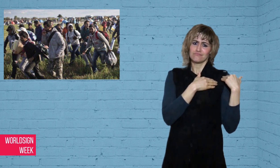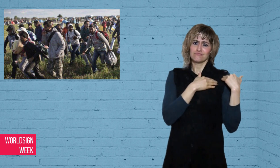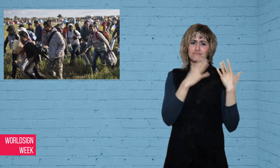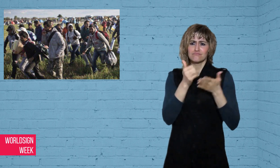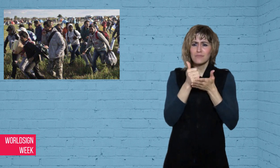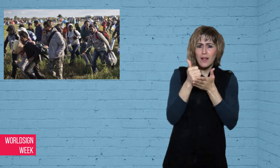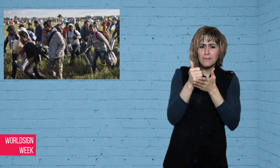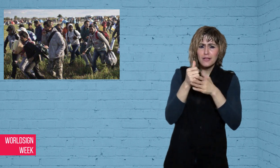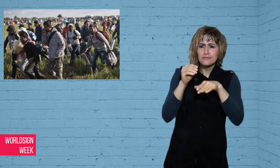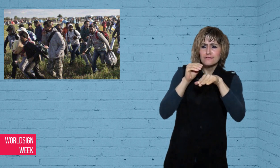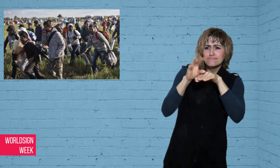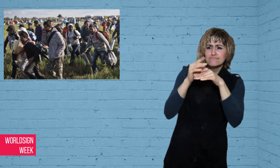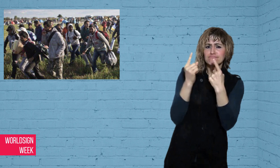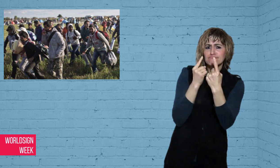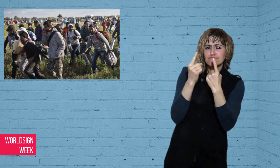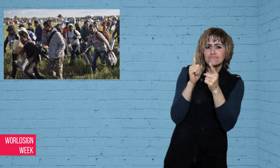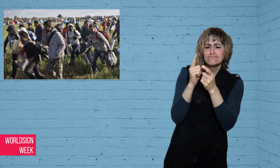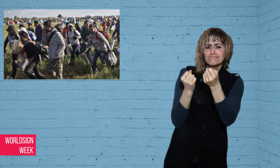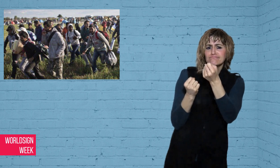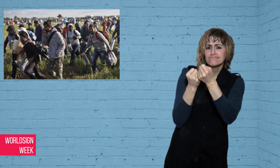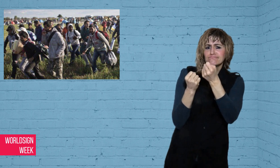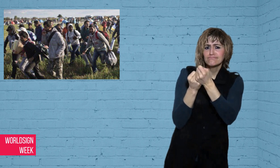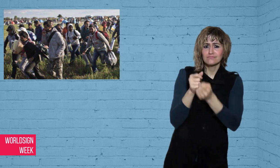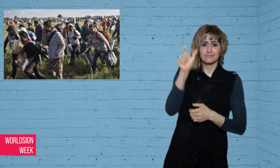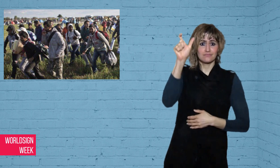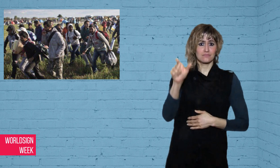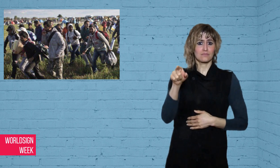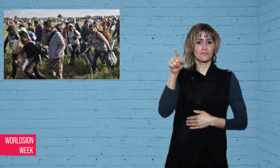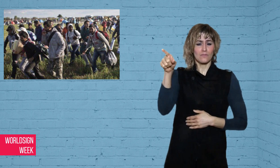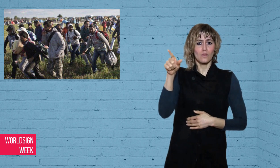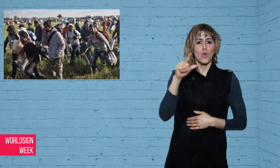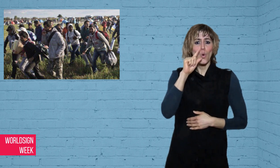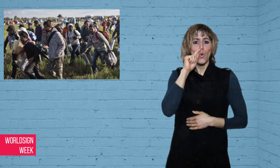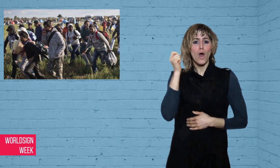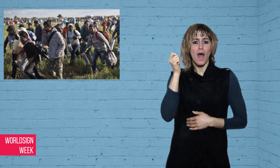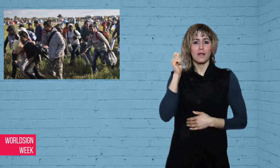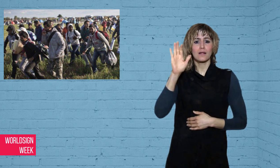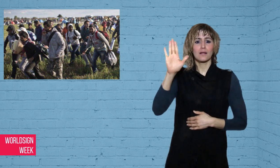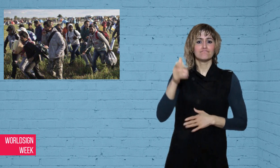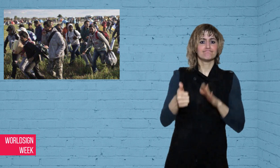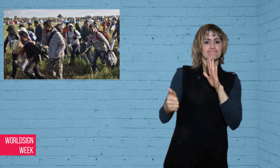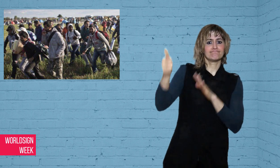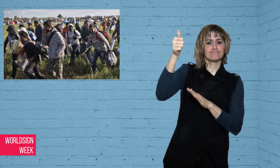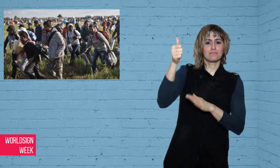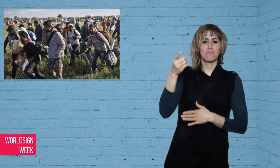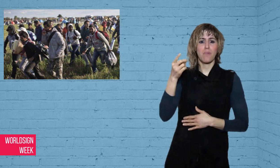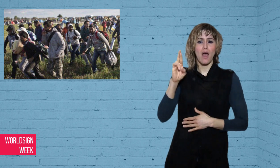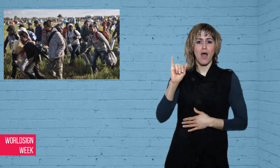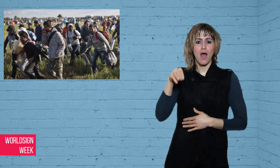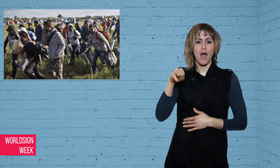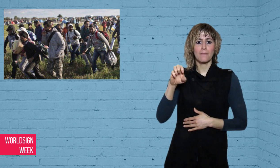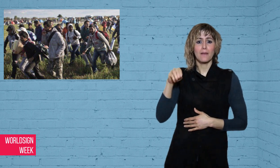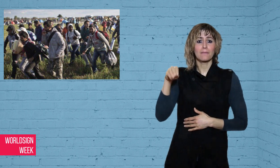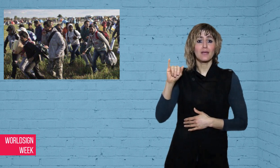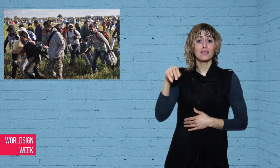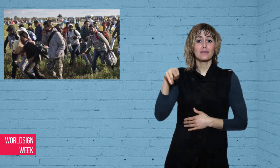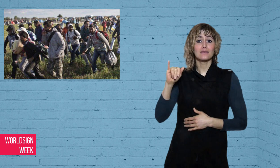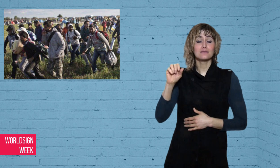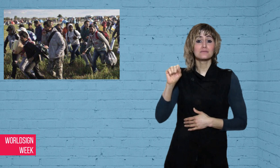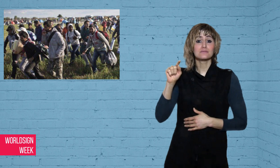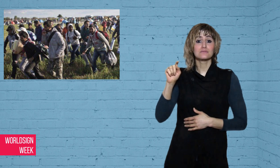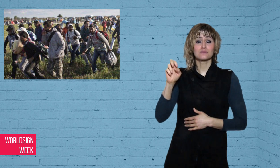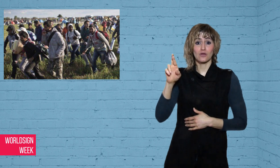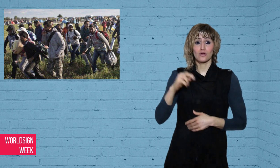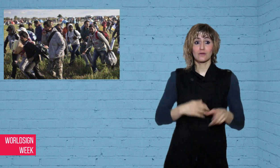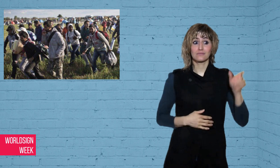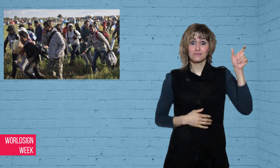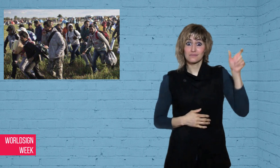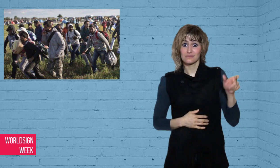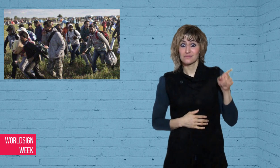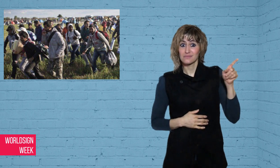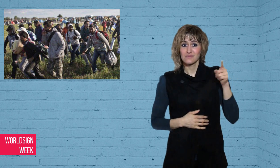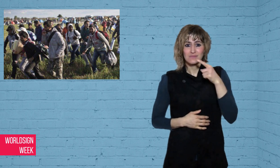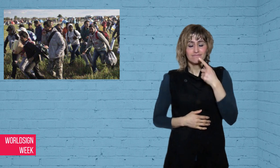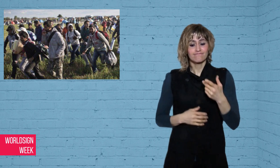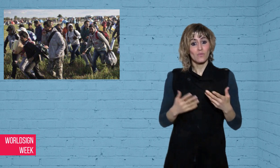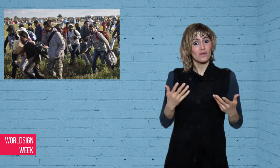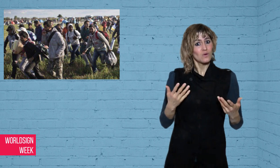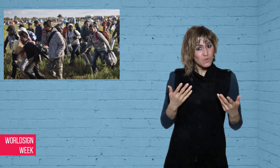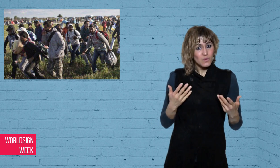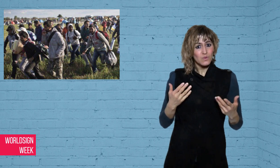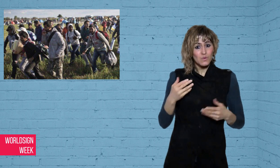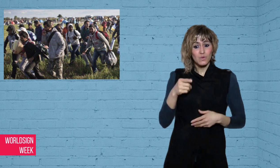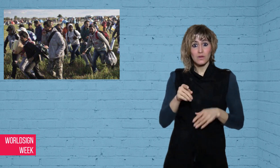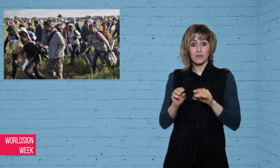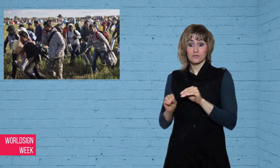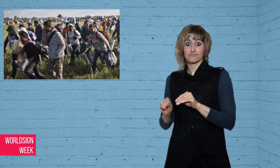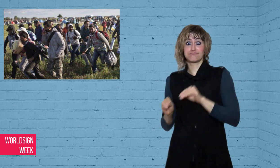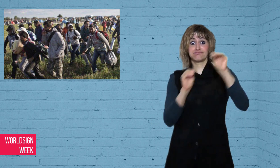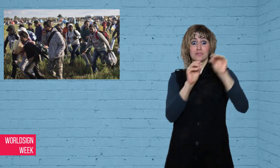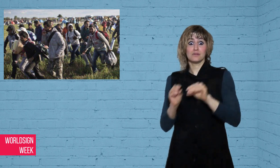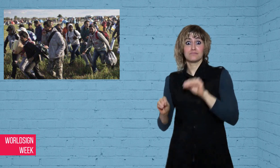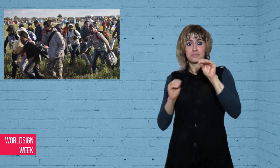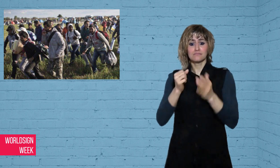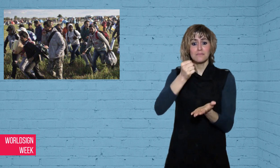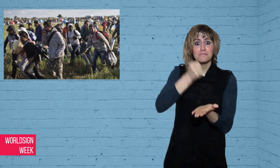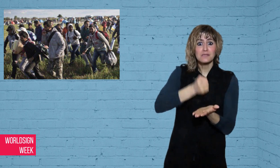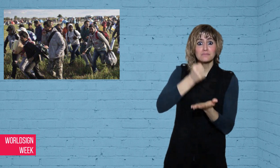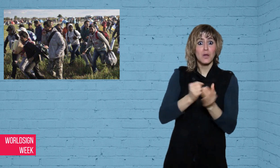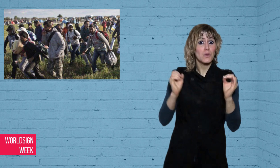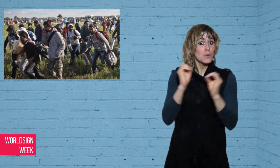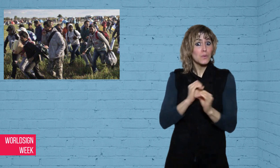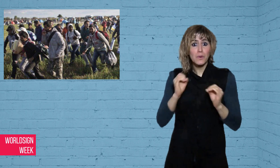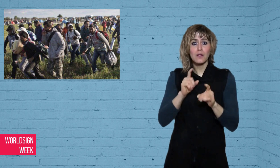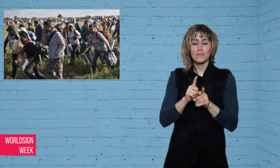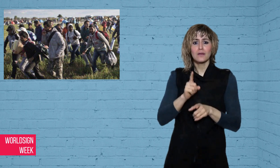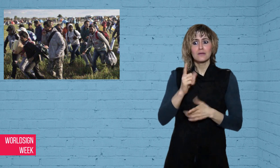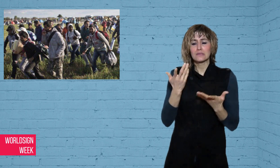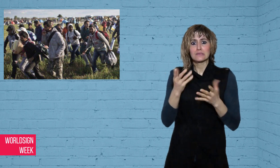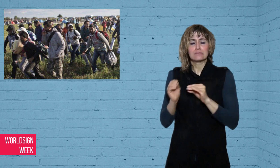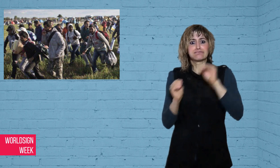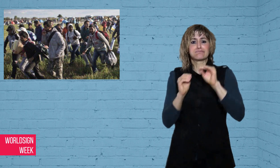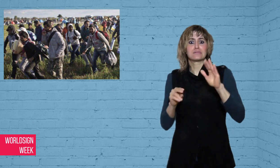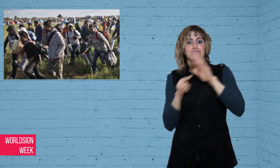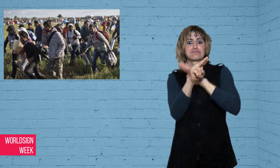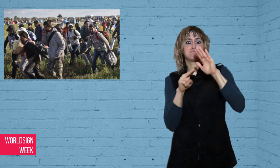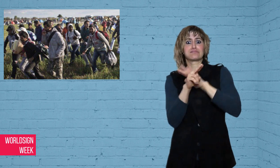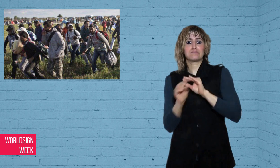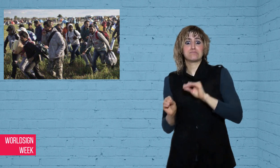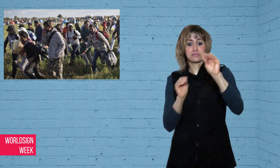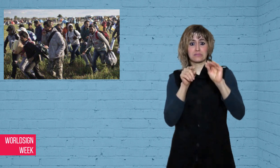a large issue, and could even